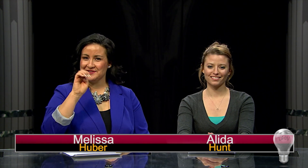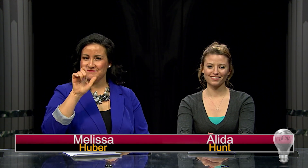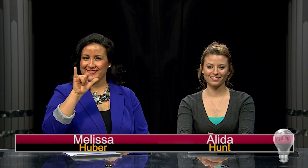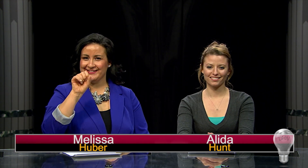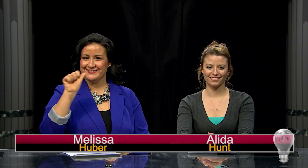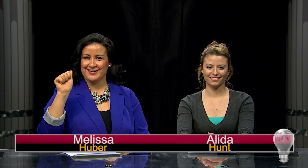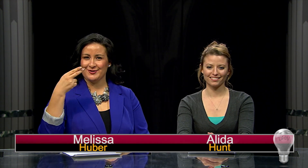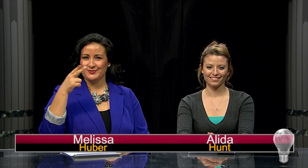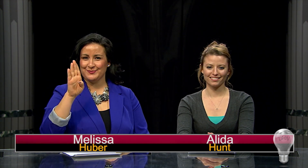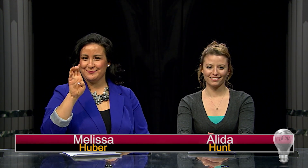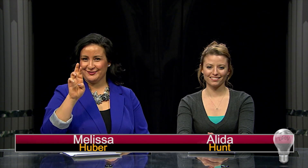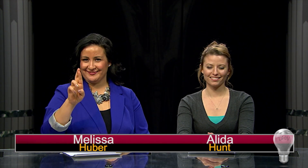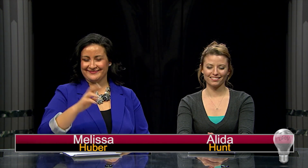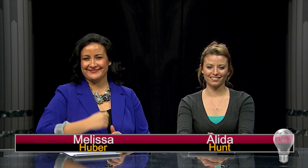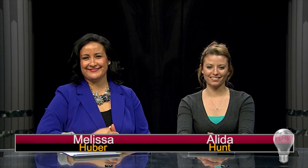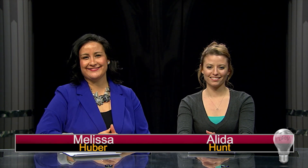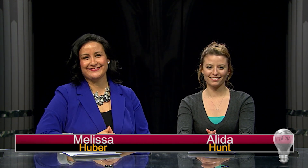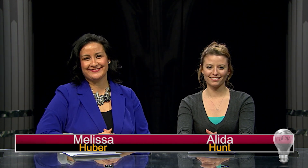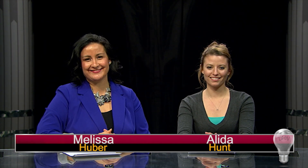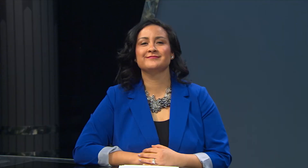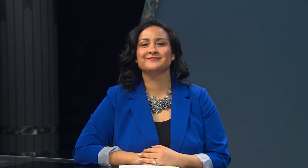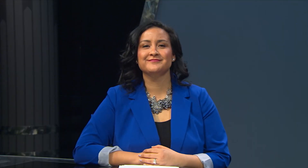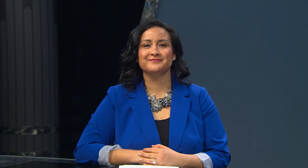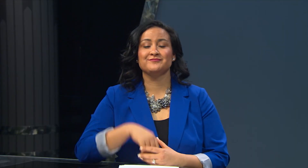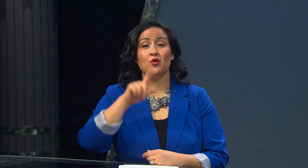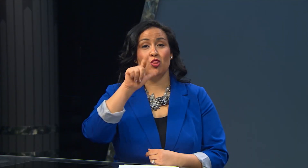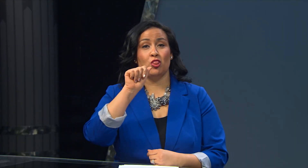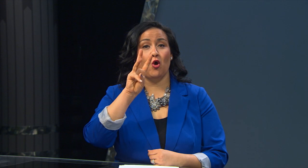AND I'M MELISSA HUBER.